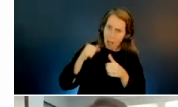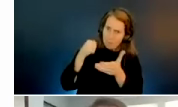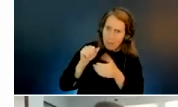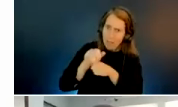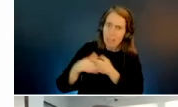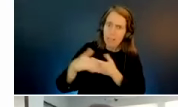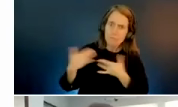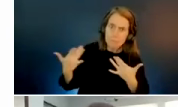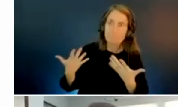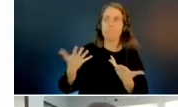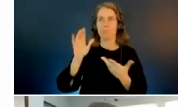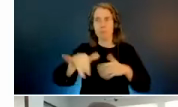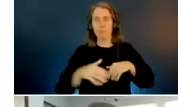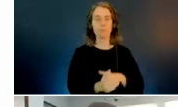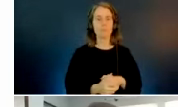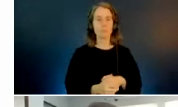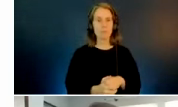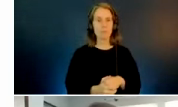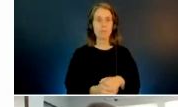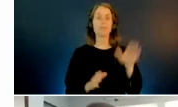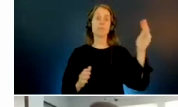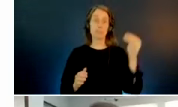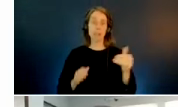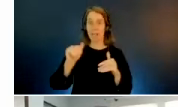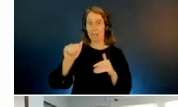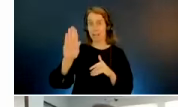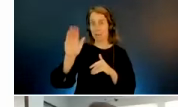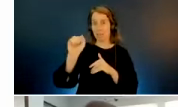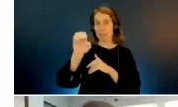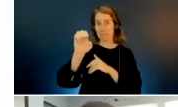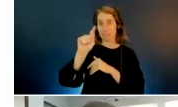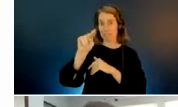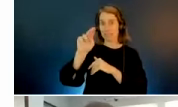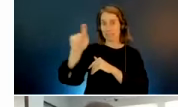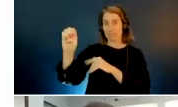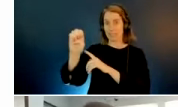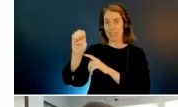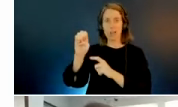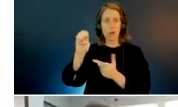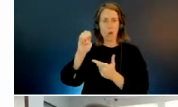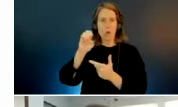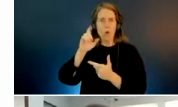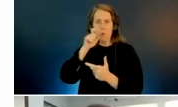who can turn in my absentee ballot um so you can um you can you can turn in your absentee ballot